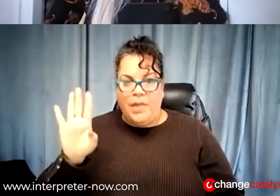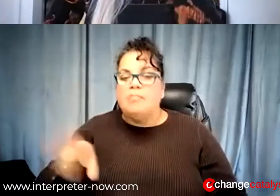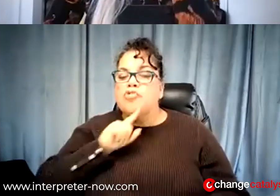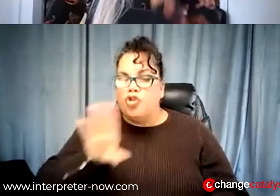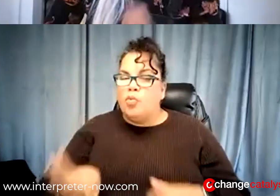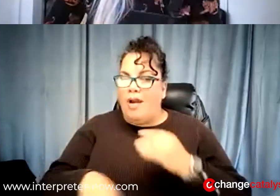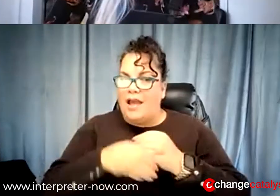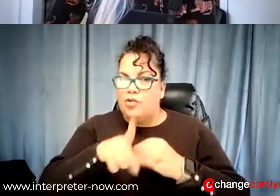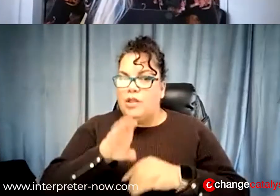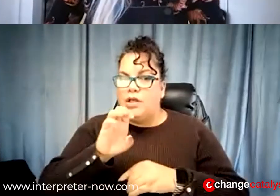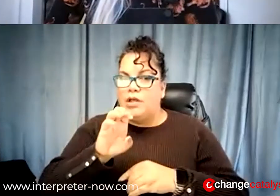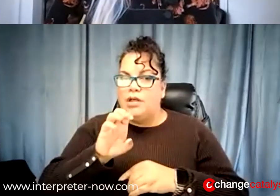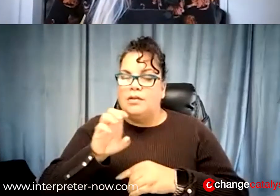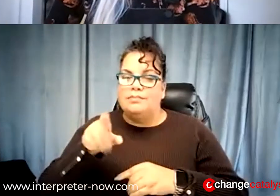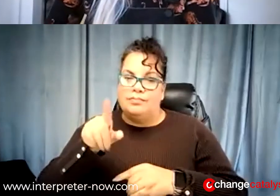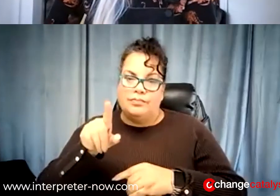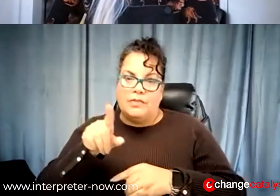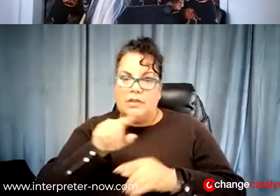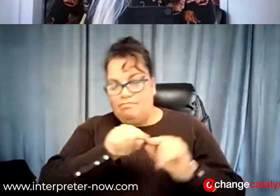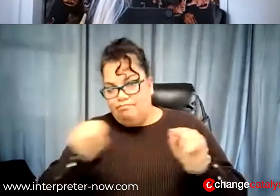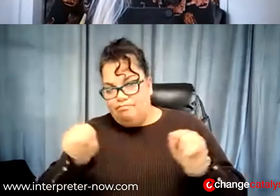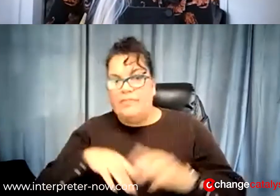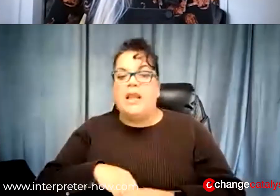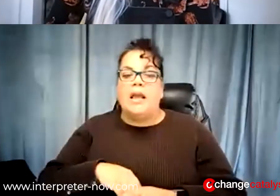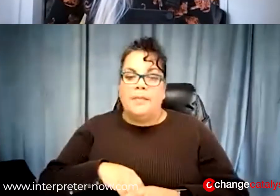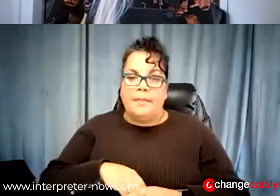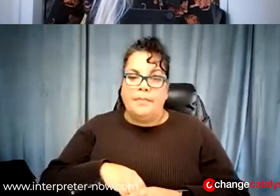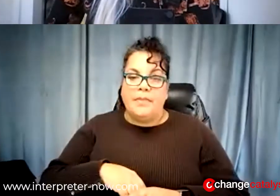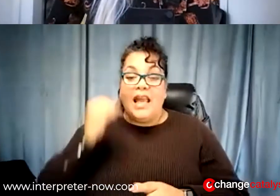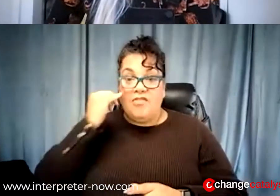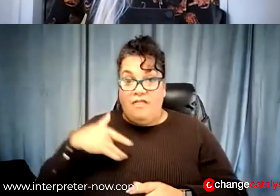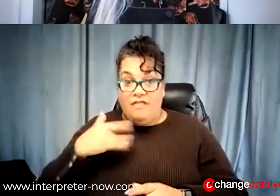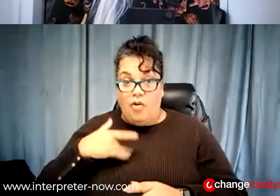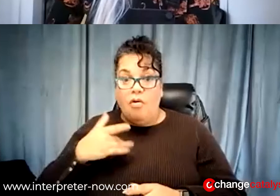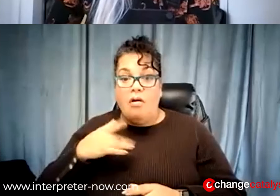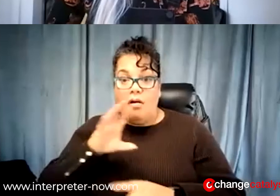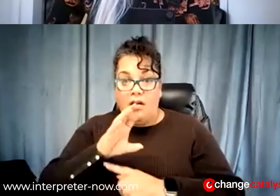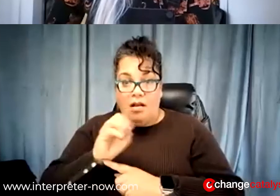I would love for anyone that feels comfortable in a woman-centered space to show their trail on OwnTrail.